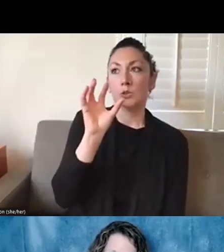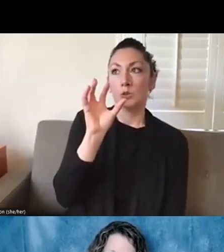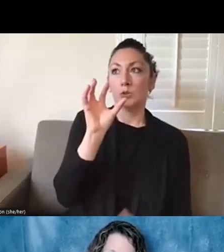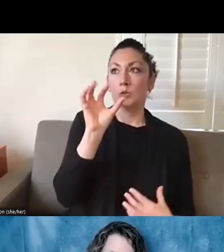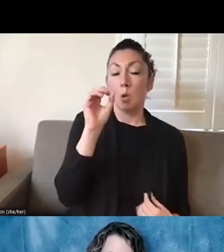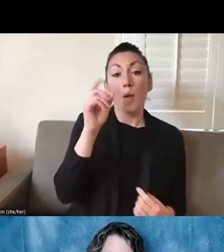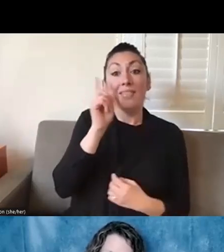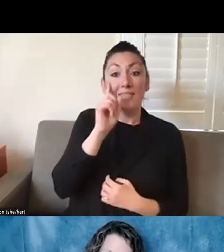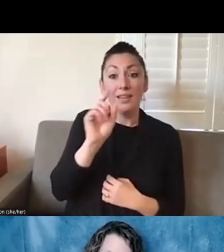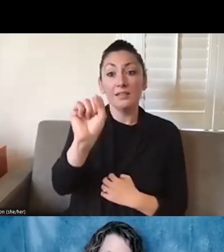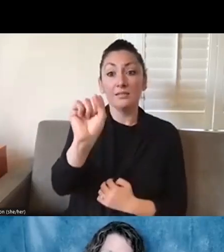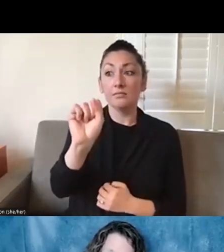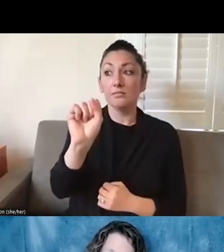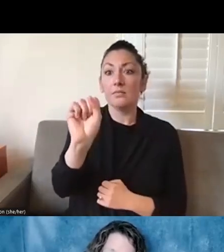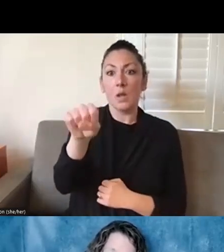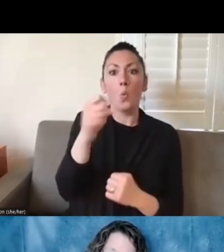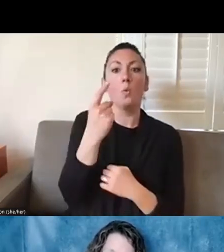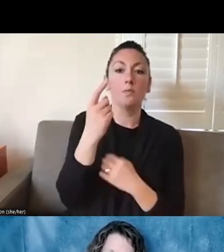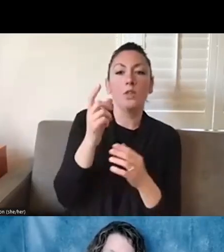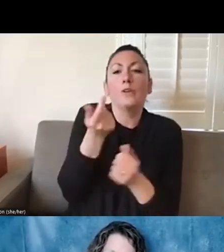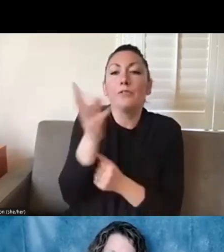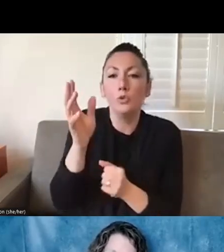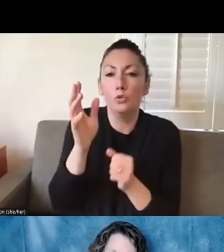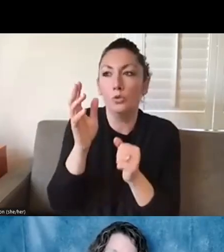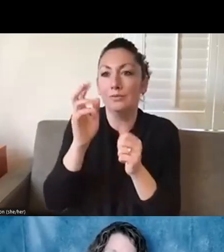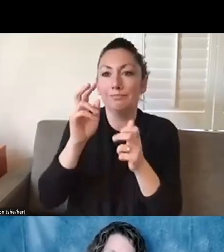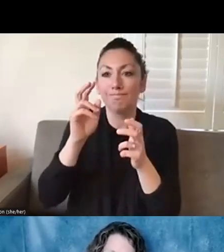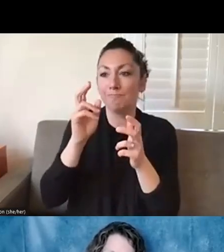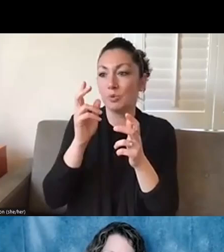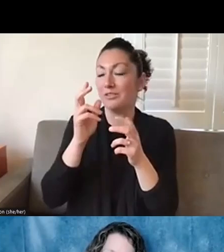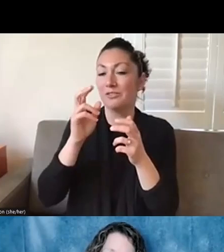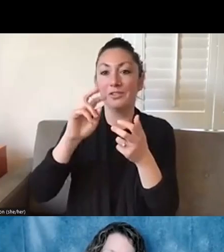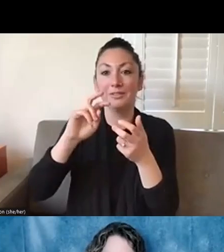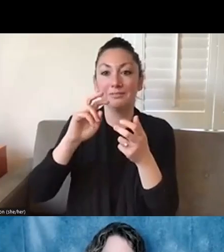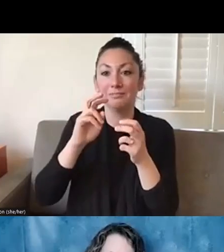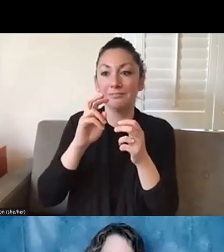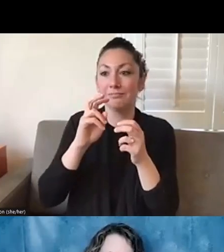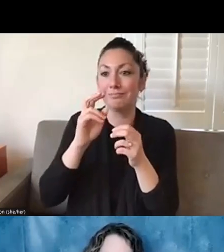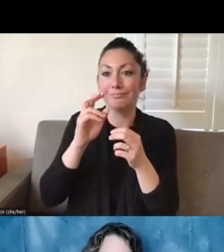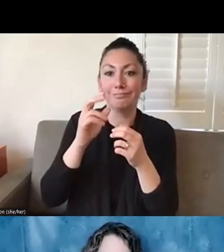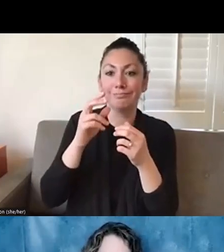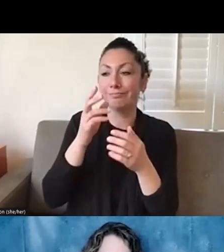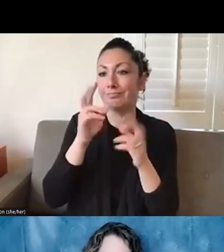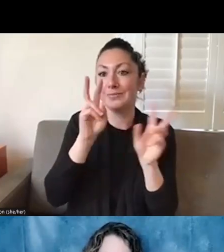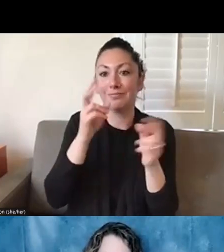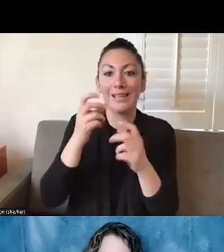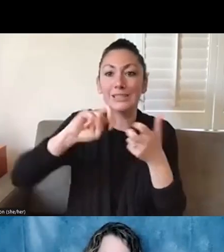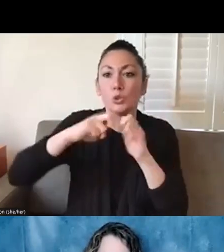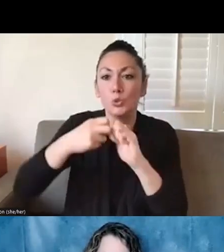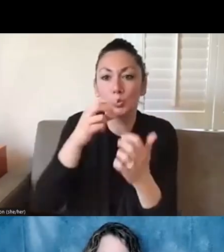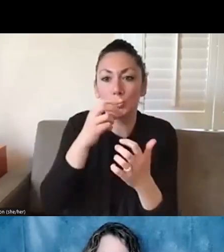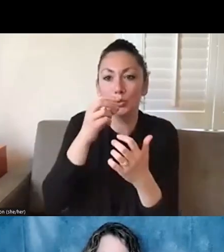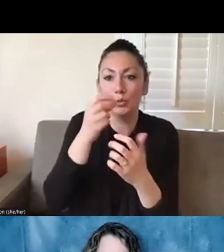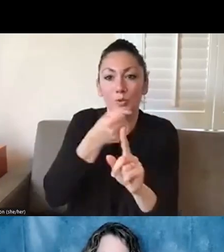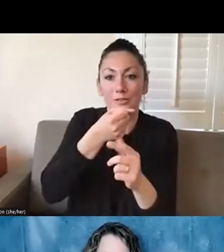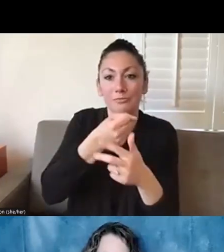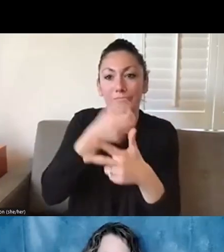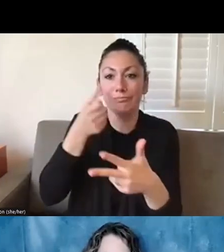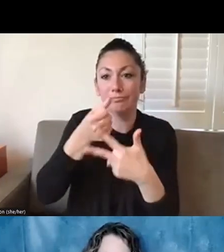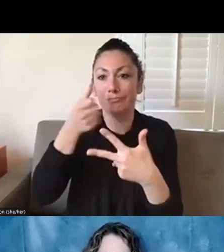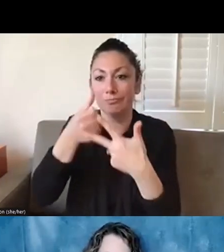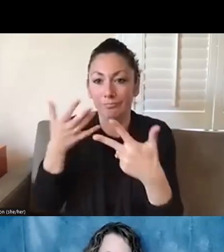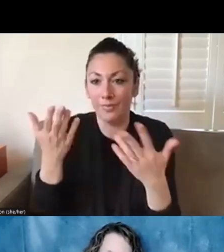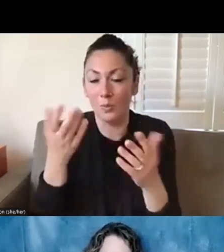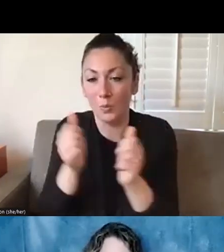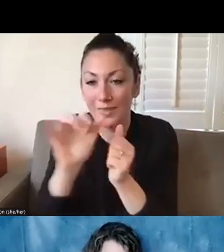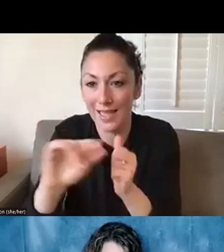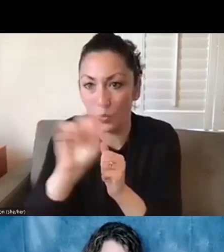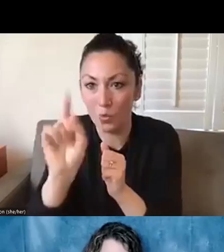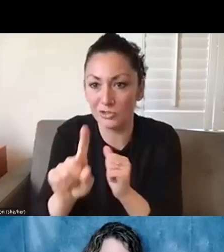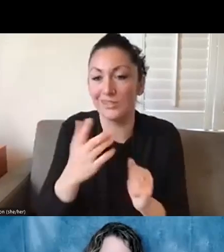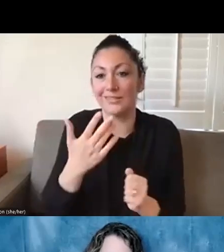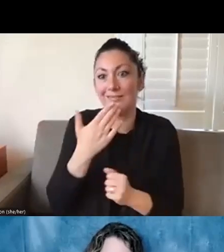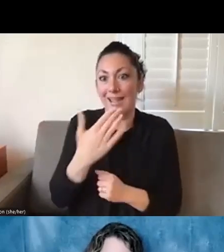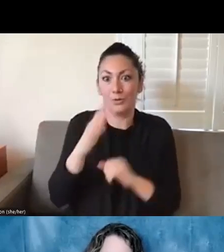Sure. So I think there are a few, there are a few issues at play here that I could talk about